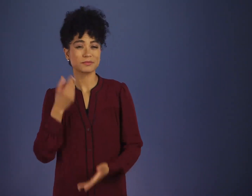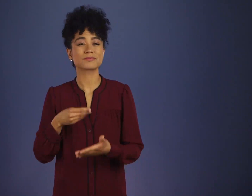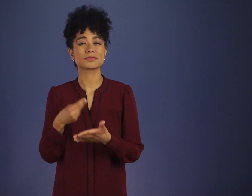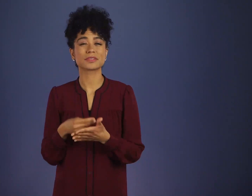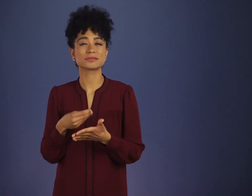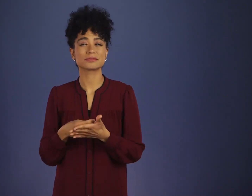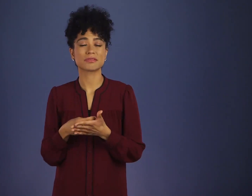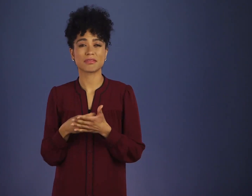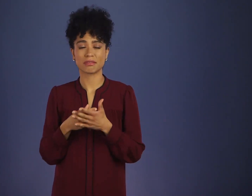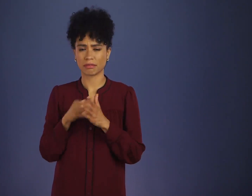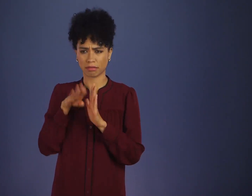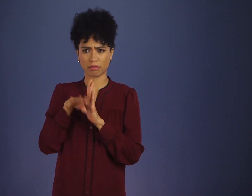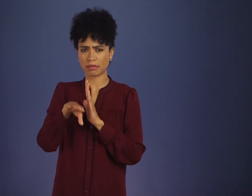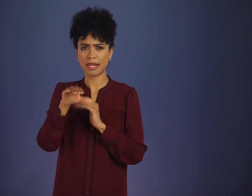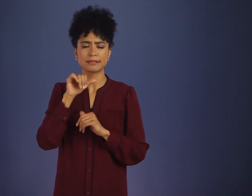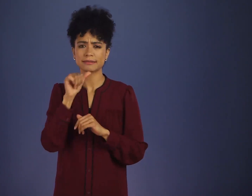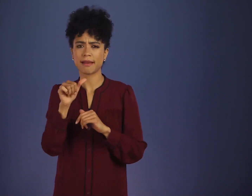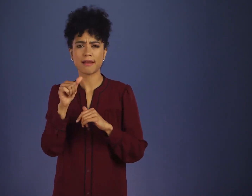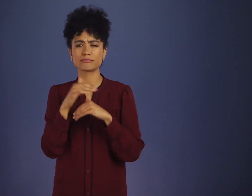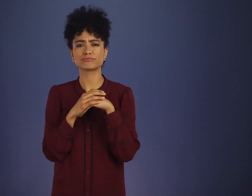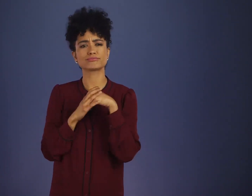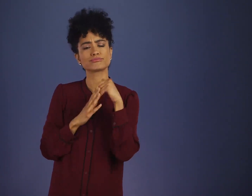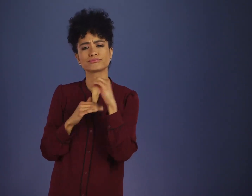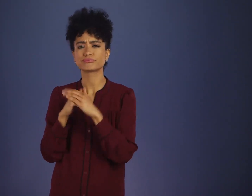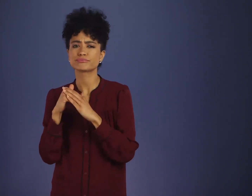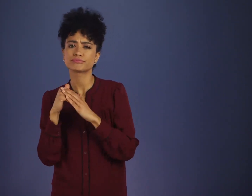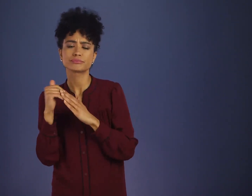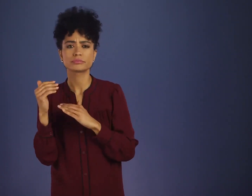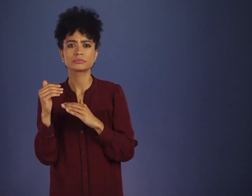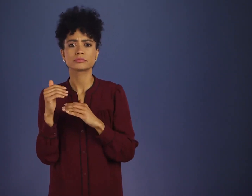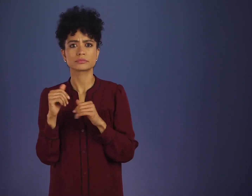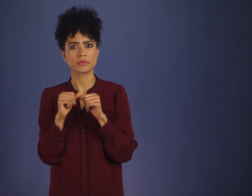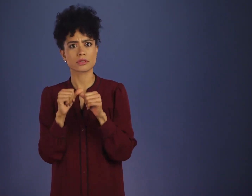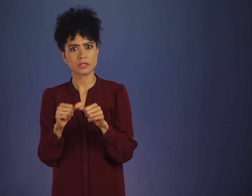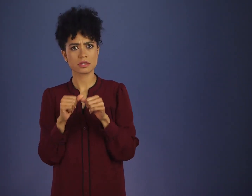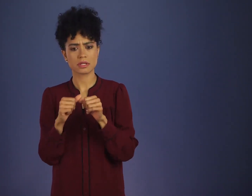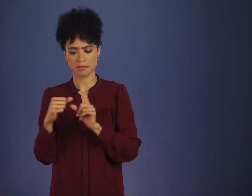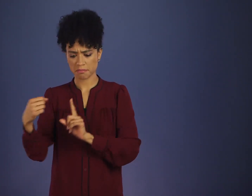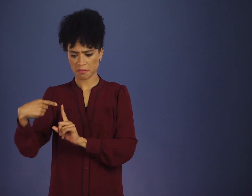Suppose that financial insecurity constantly arouses these same feelings.